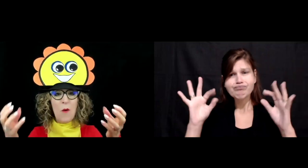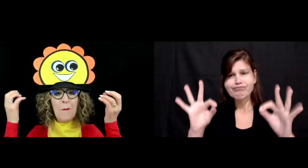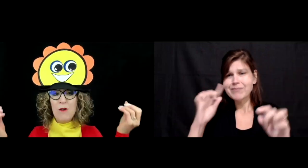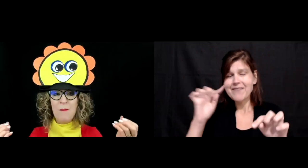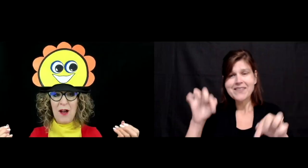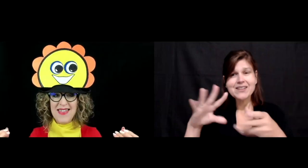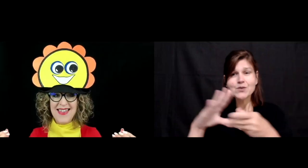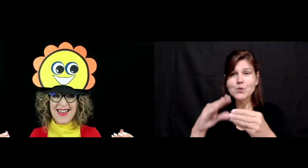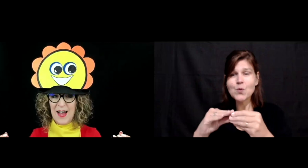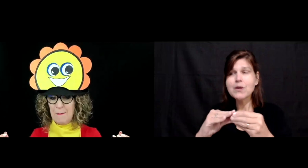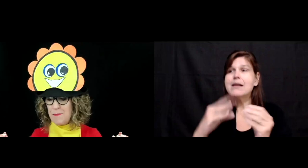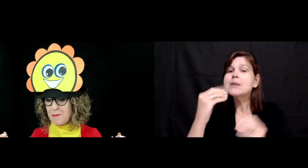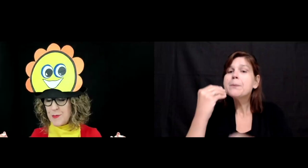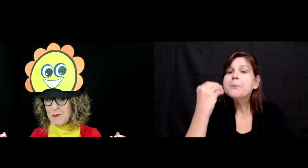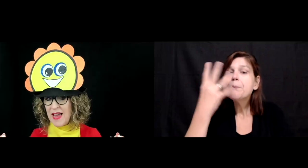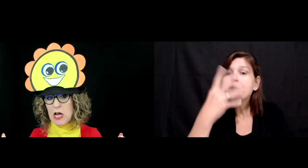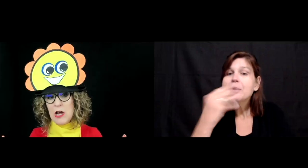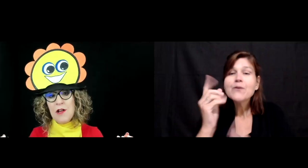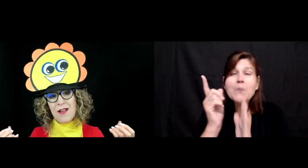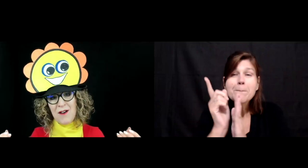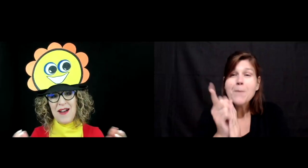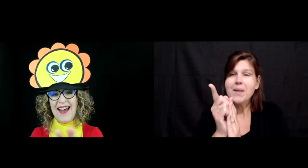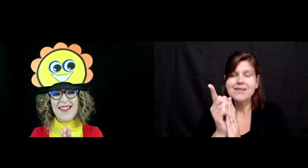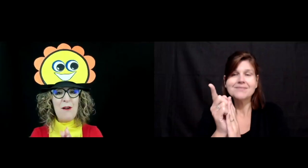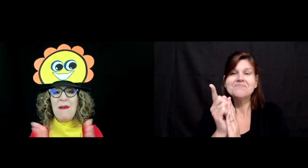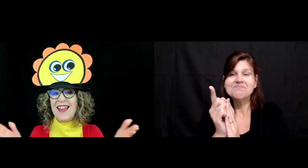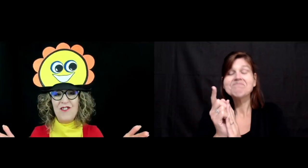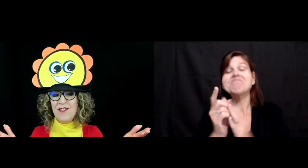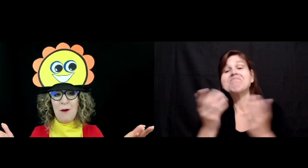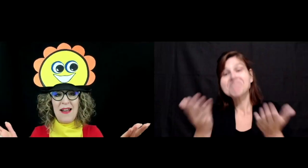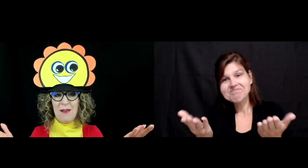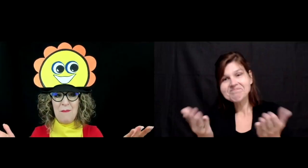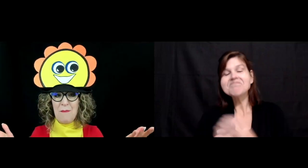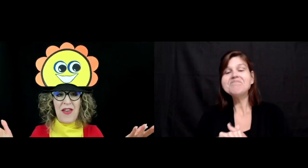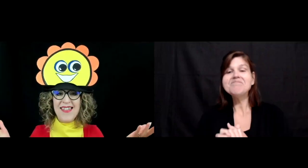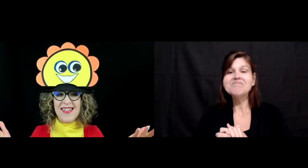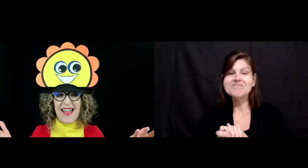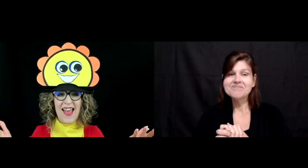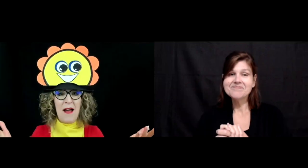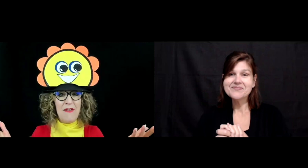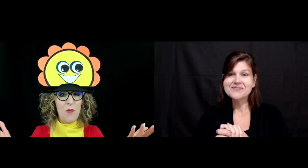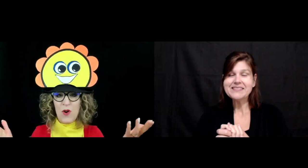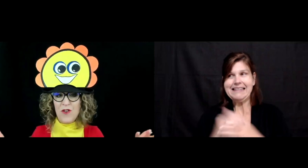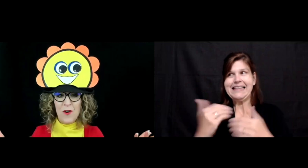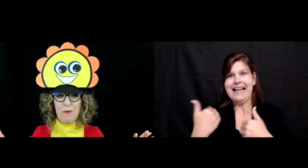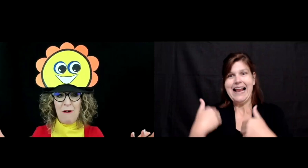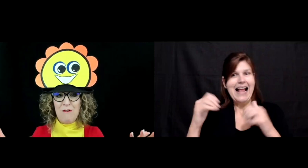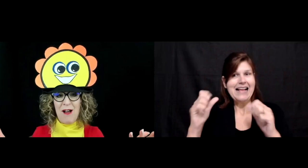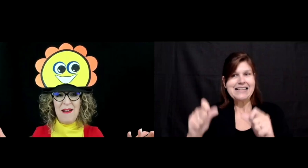one beautiful moment in time. So, so many, so many things to say about this wonderful program.